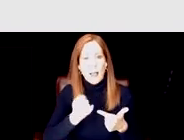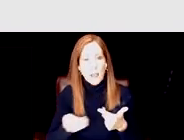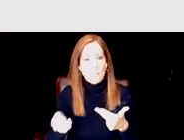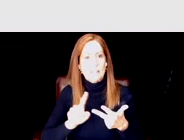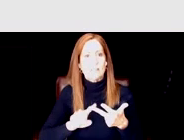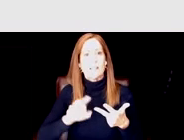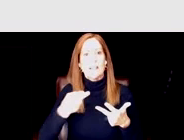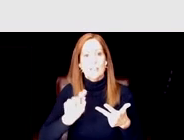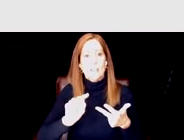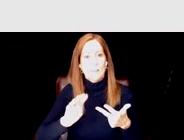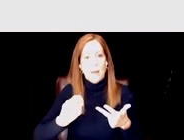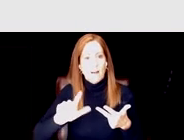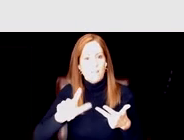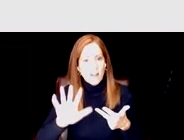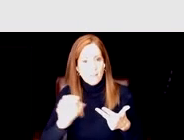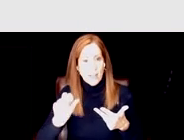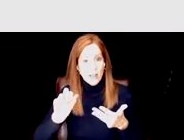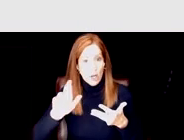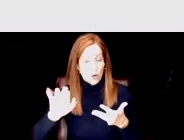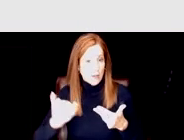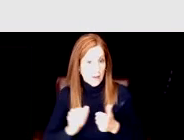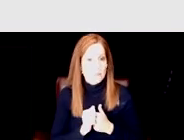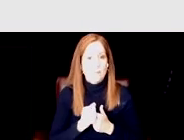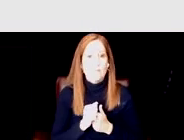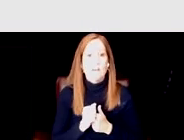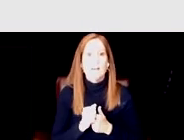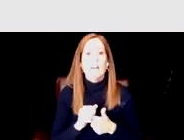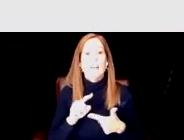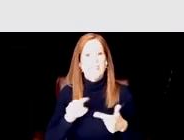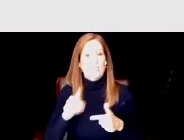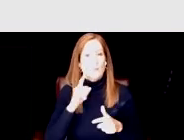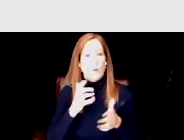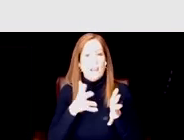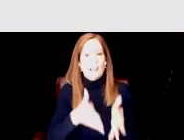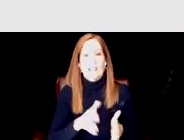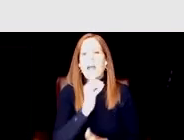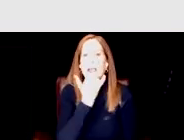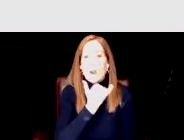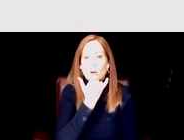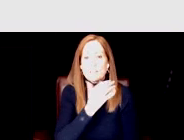This will leave only the "Errors" and "Alerts" items that need to be addressed indicated.